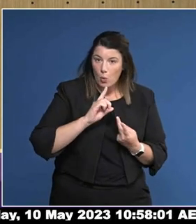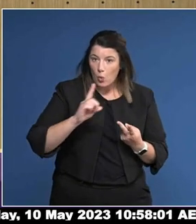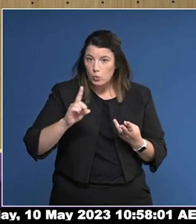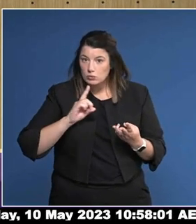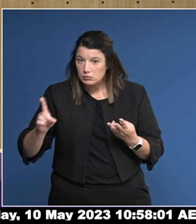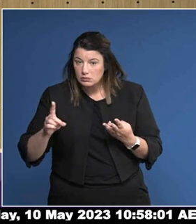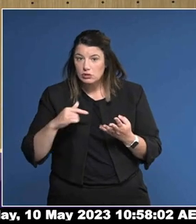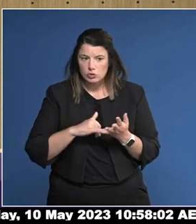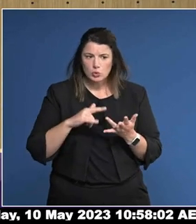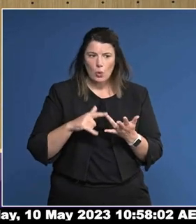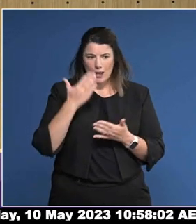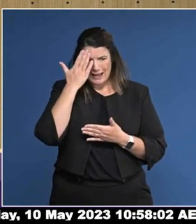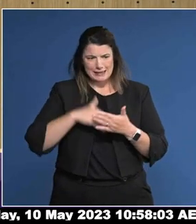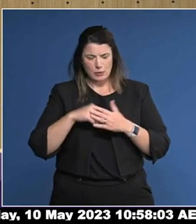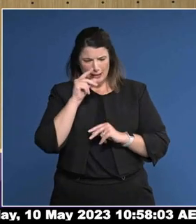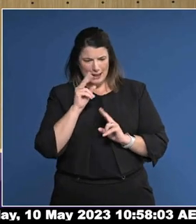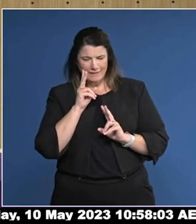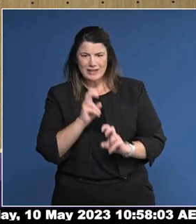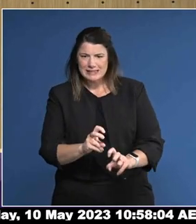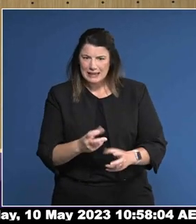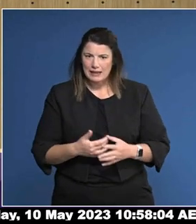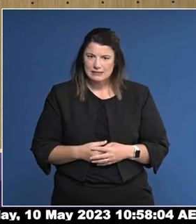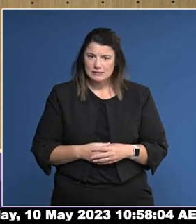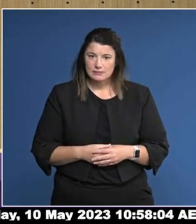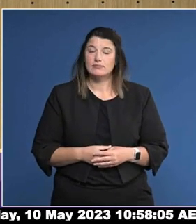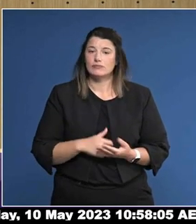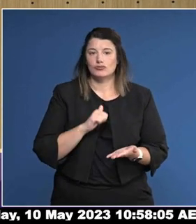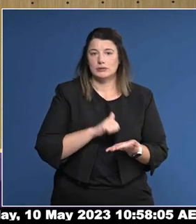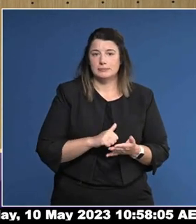investigate; correct? That's correct.